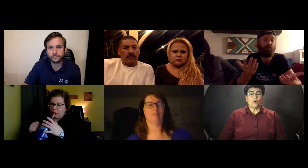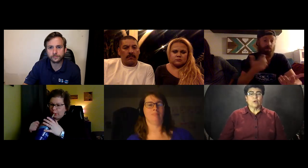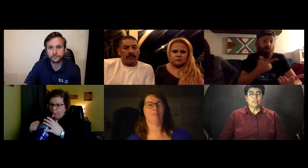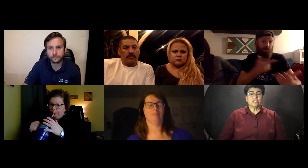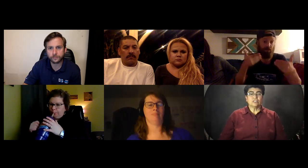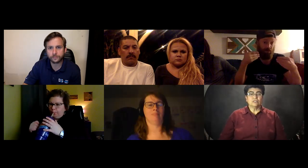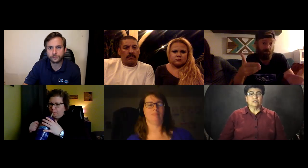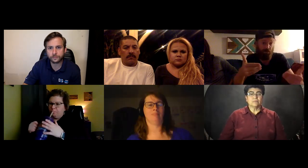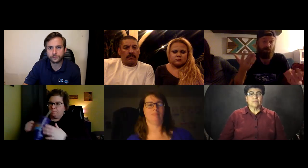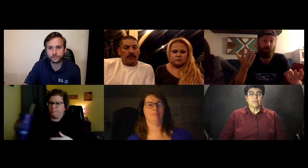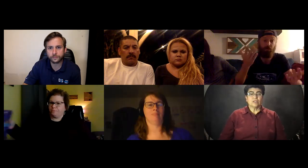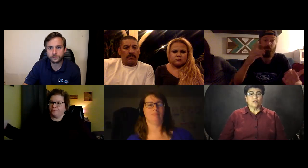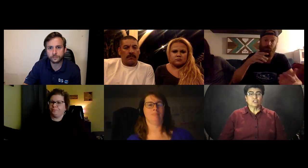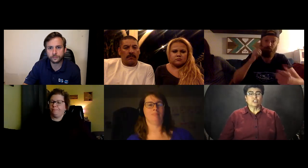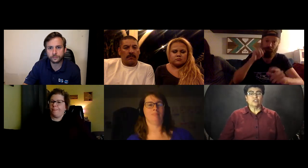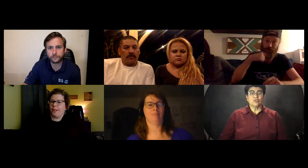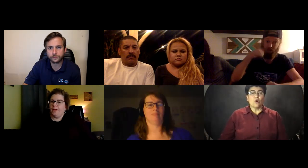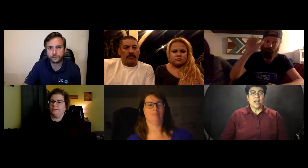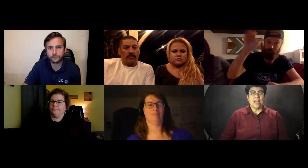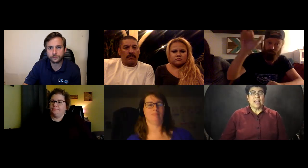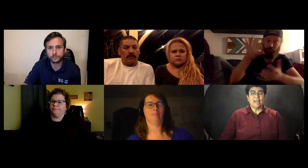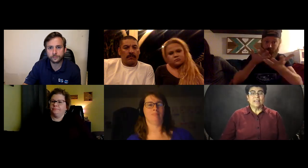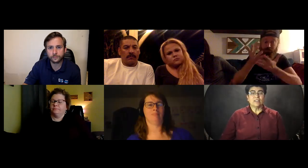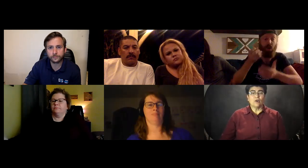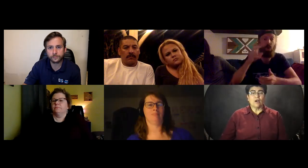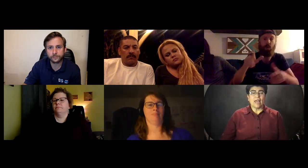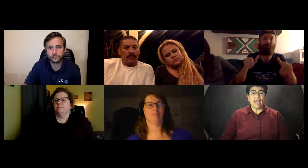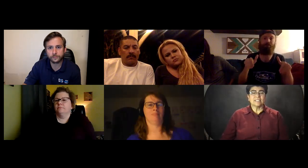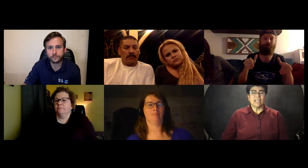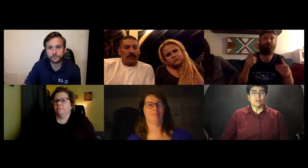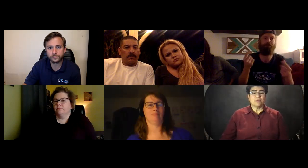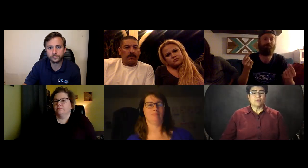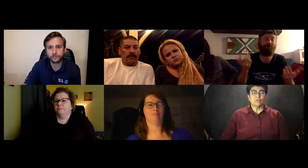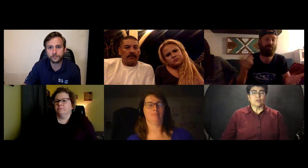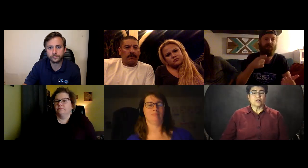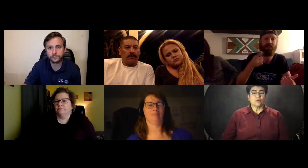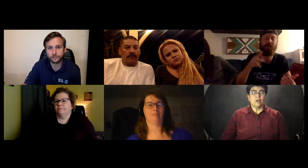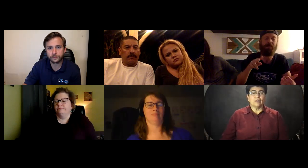what to do you know should you go ahead you know